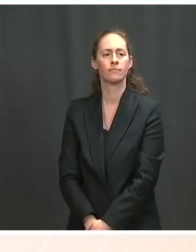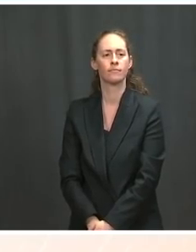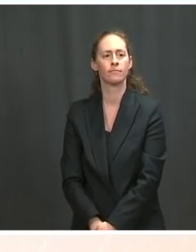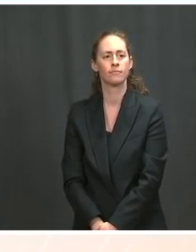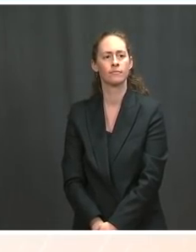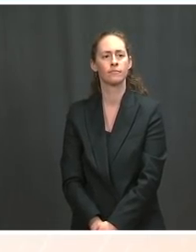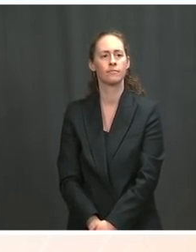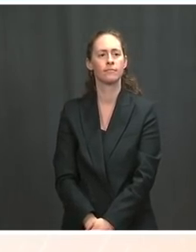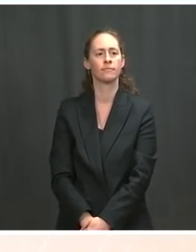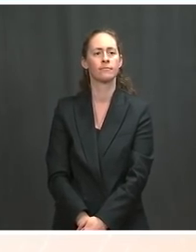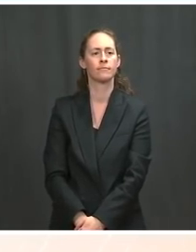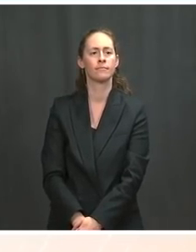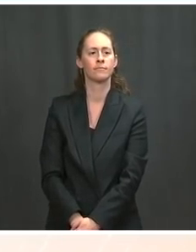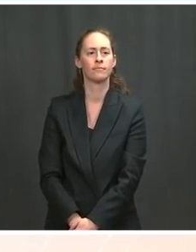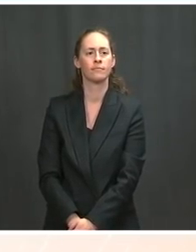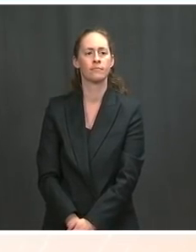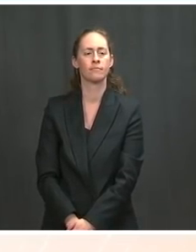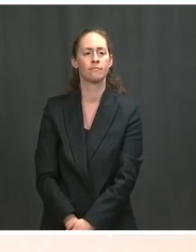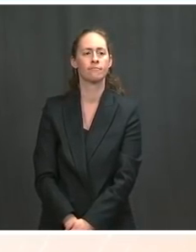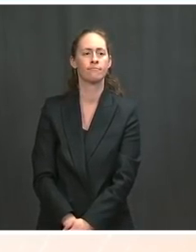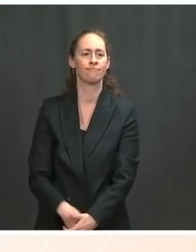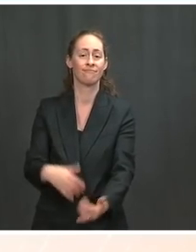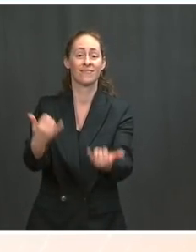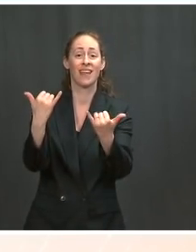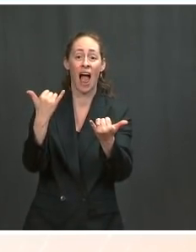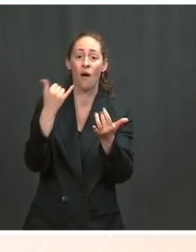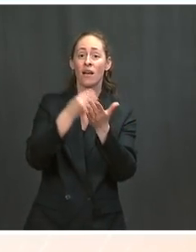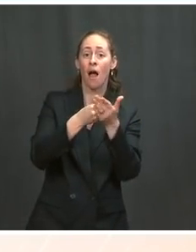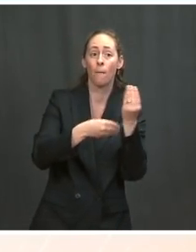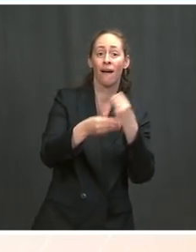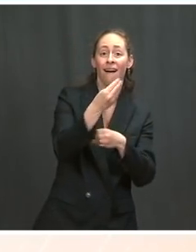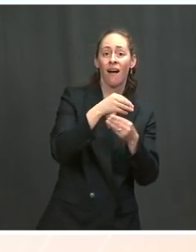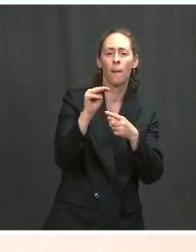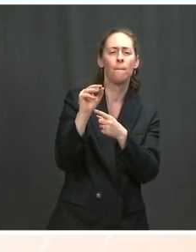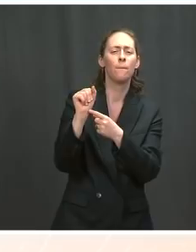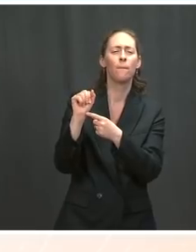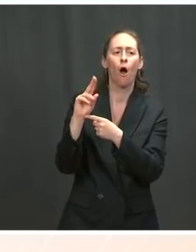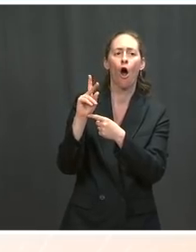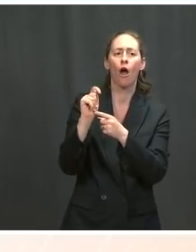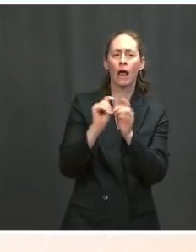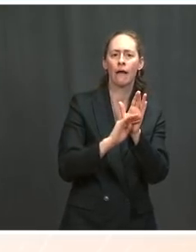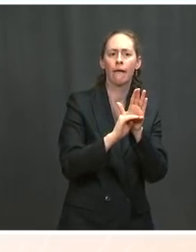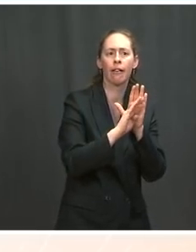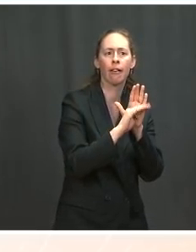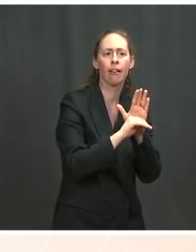It's giving a lot of heartburn to people who are saving for retirement and are investors. How concerned is the President